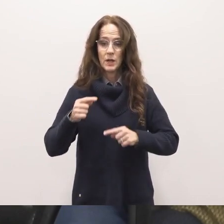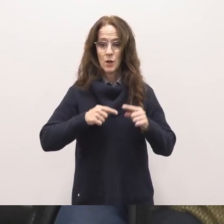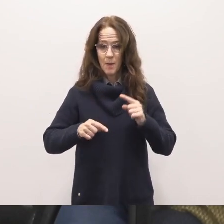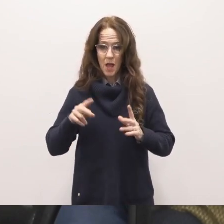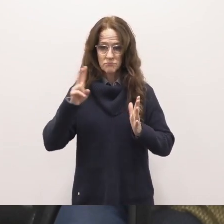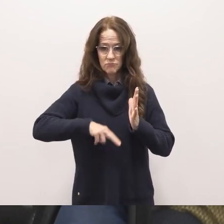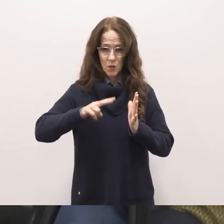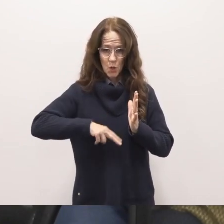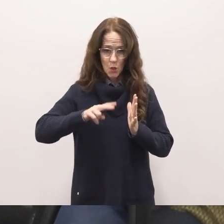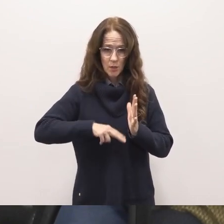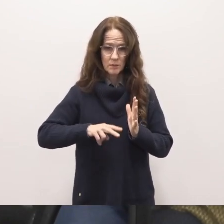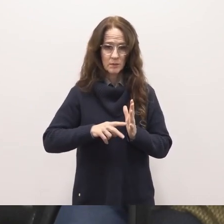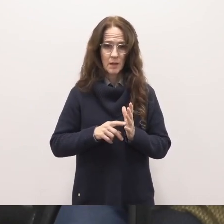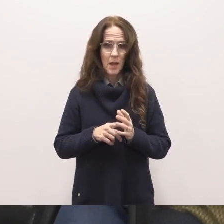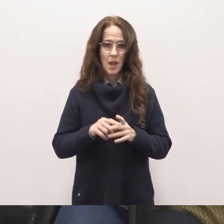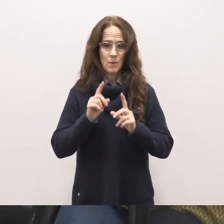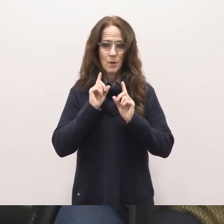regardless of the type of finding every year.